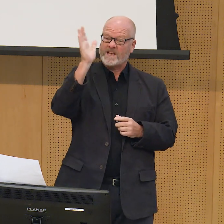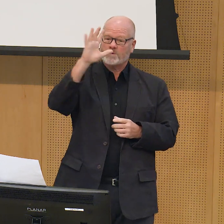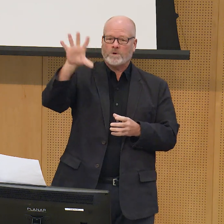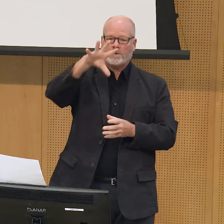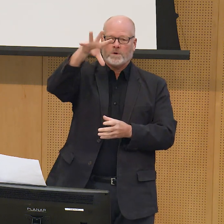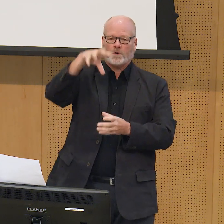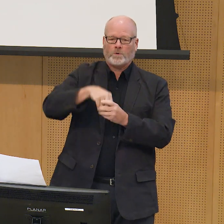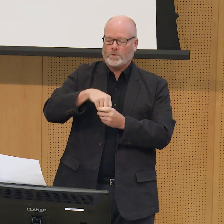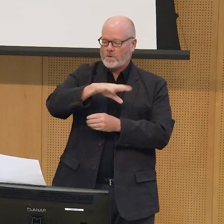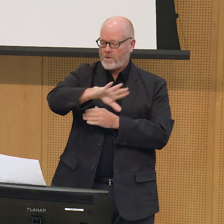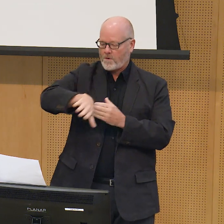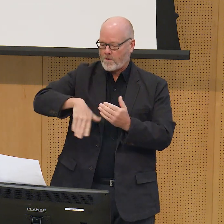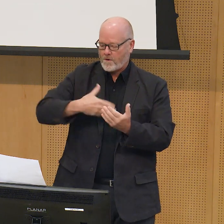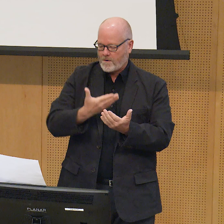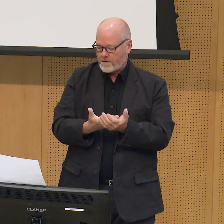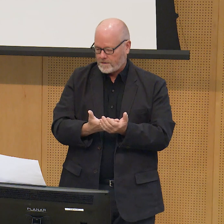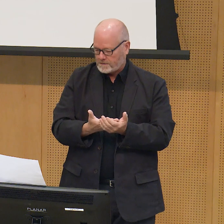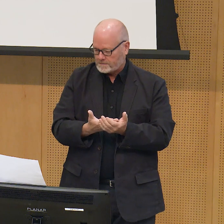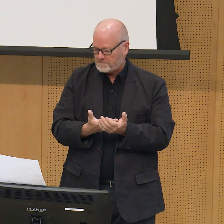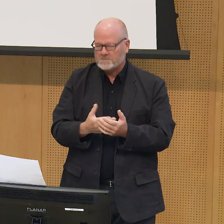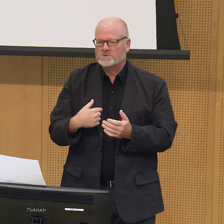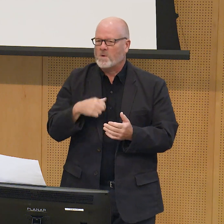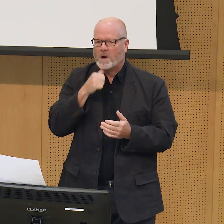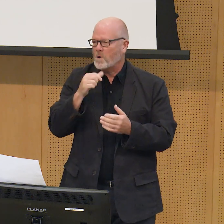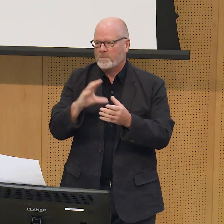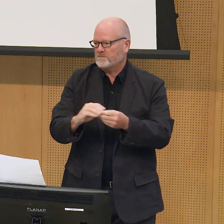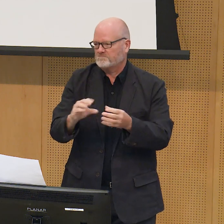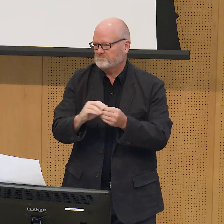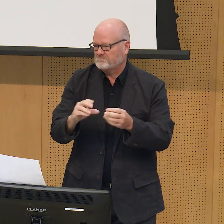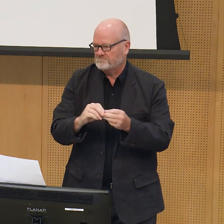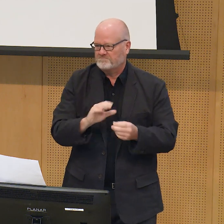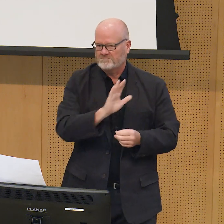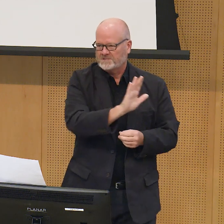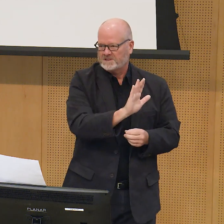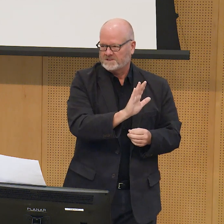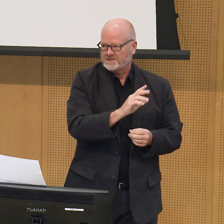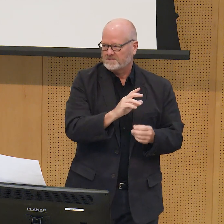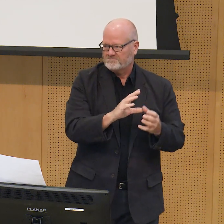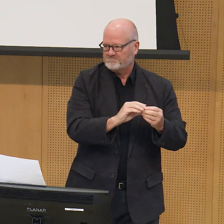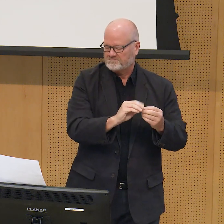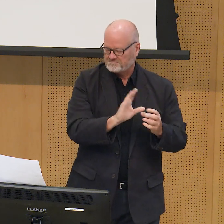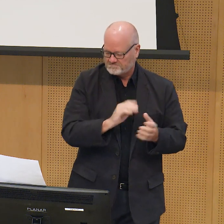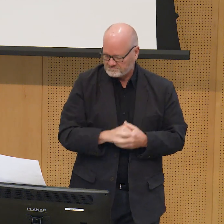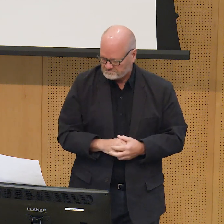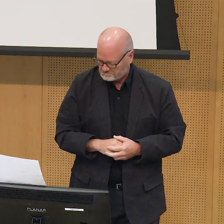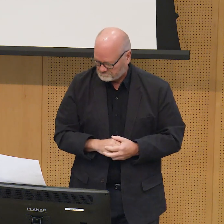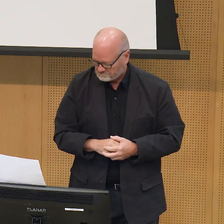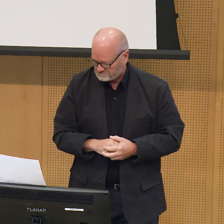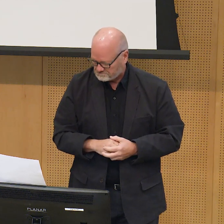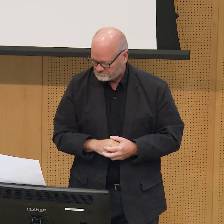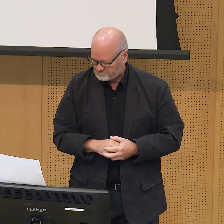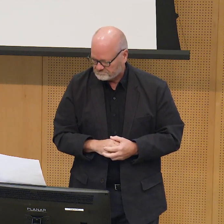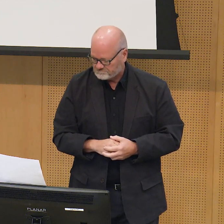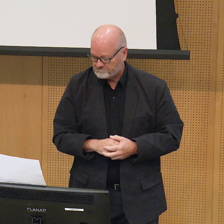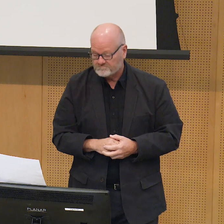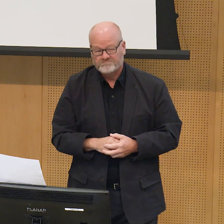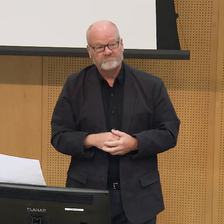However, Dan's presentation is going to include all of that information, so, I will not need to share that today.